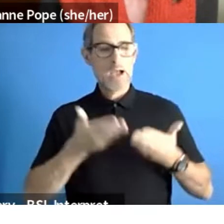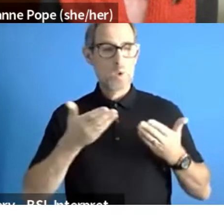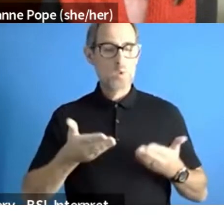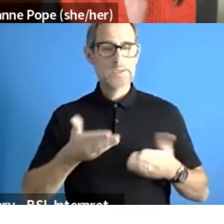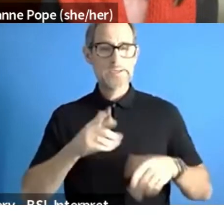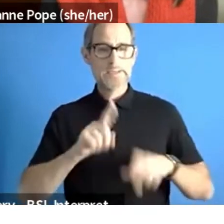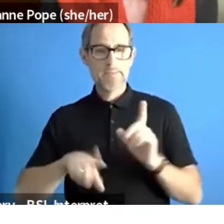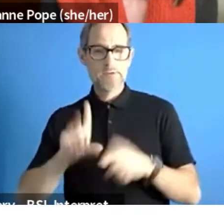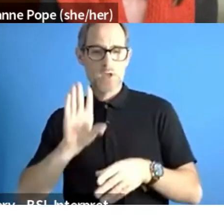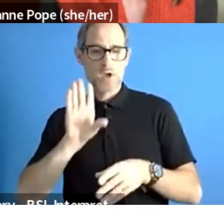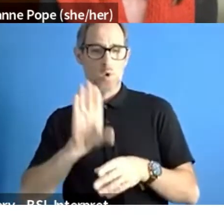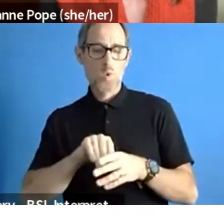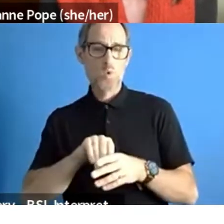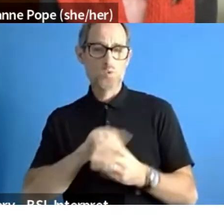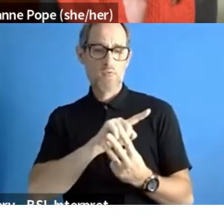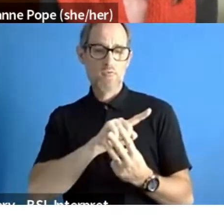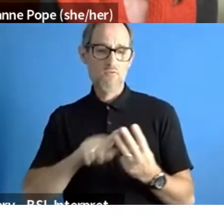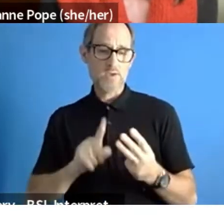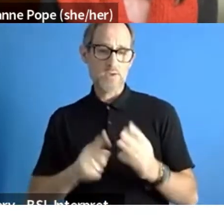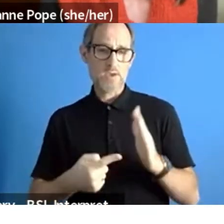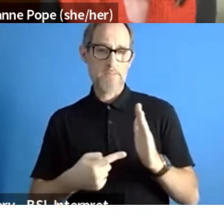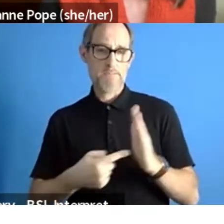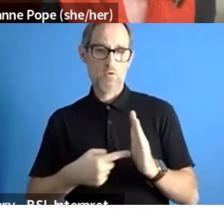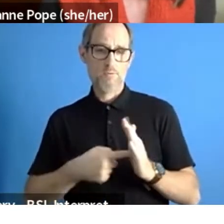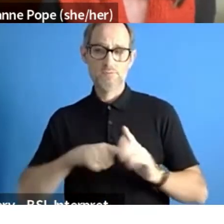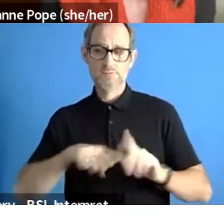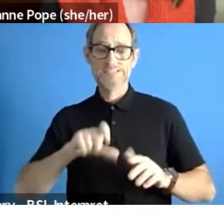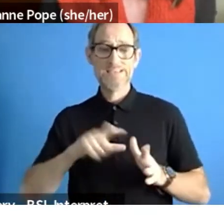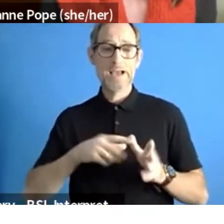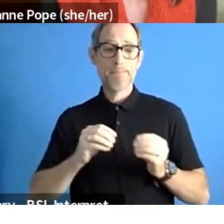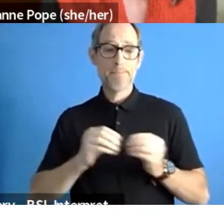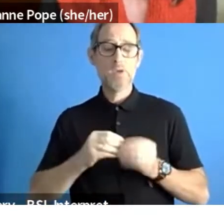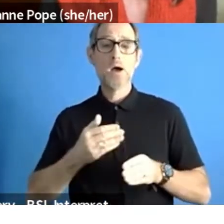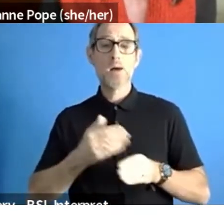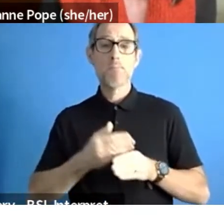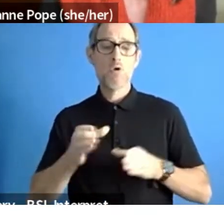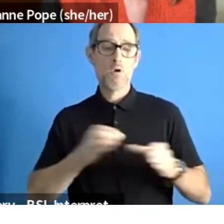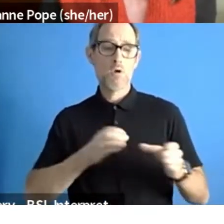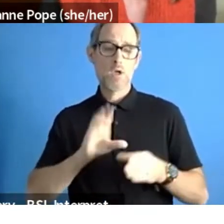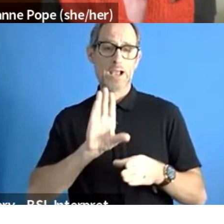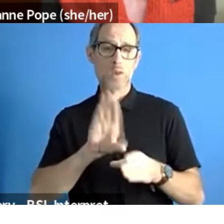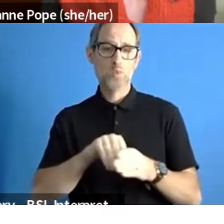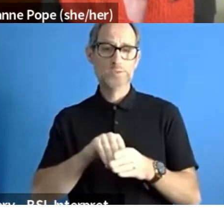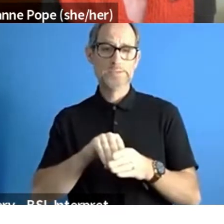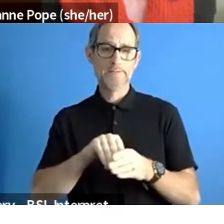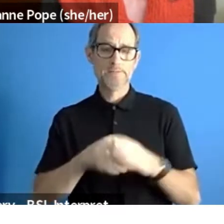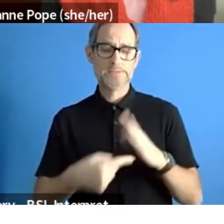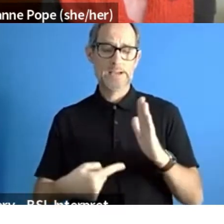really core for us at Citizens Advice. It's vitally important to us that our